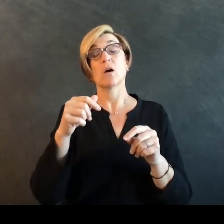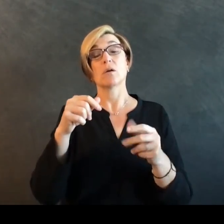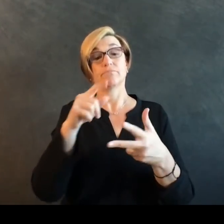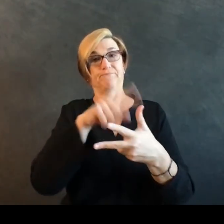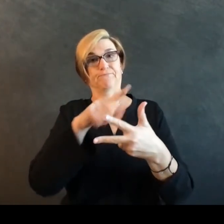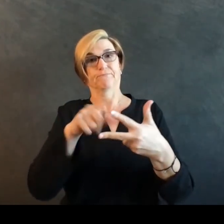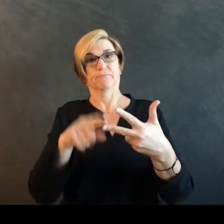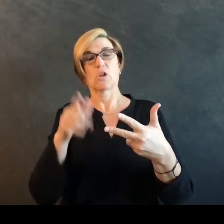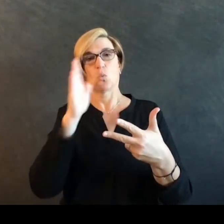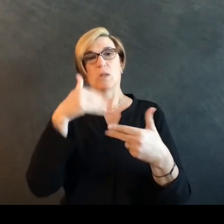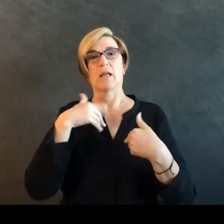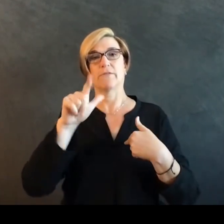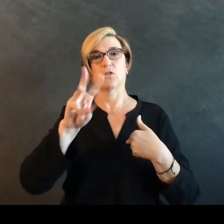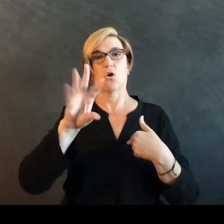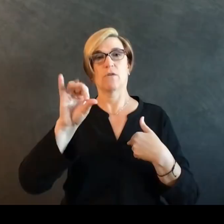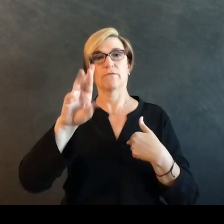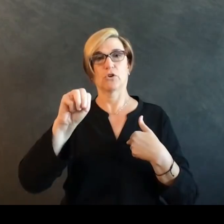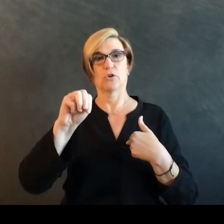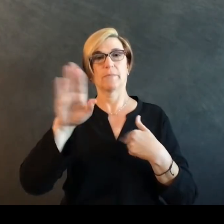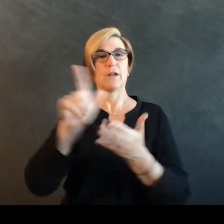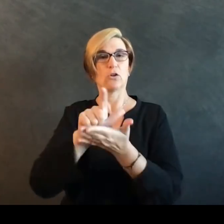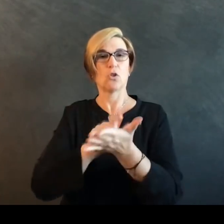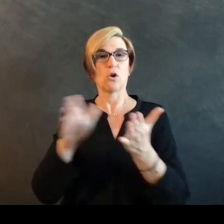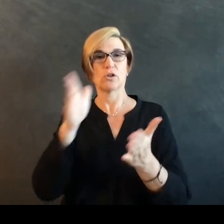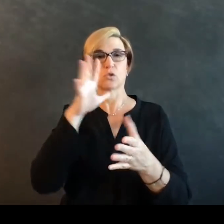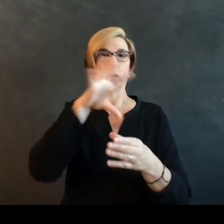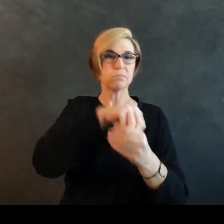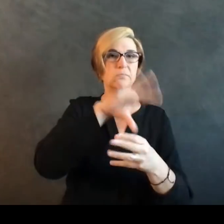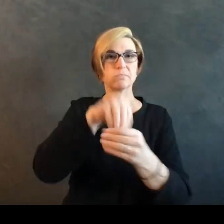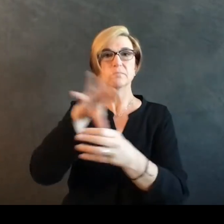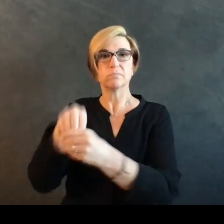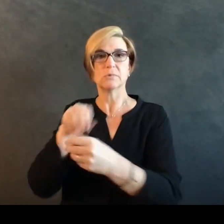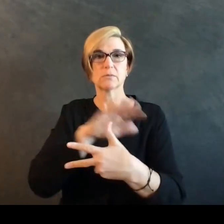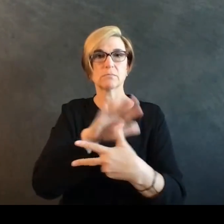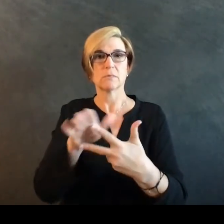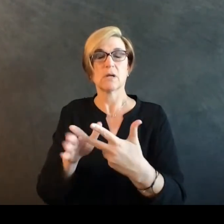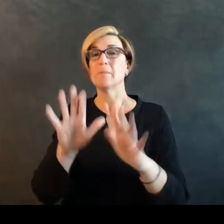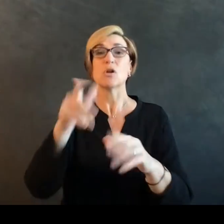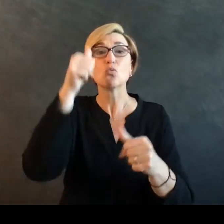again let me just be clear we need to get this done quickly the airlines need